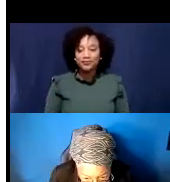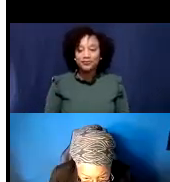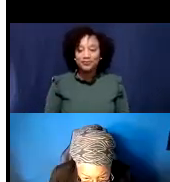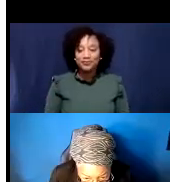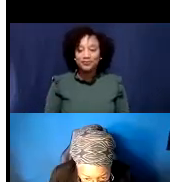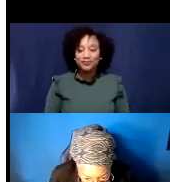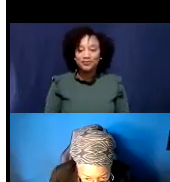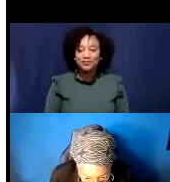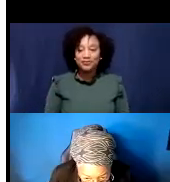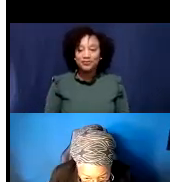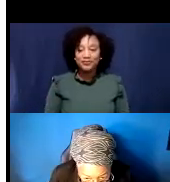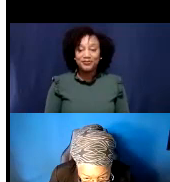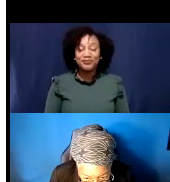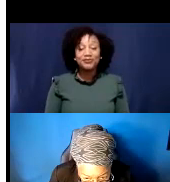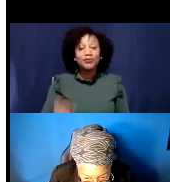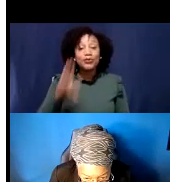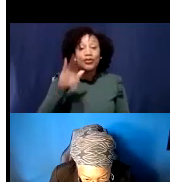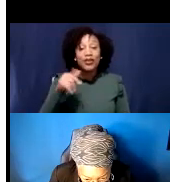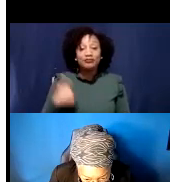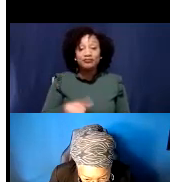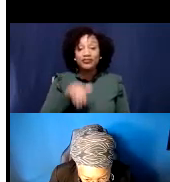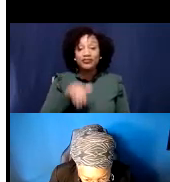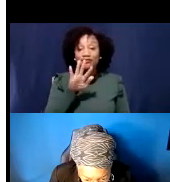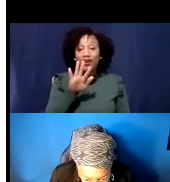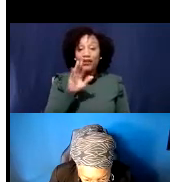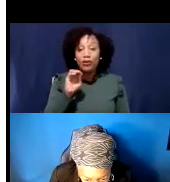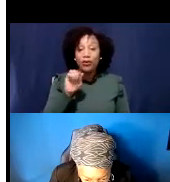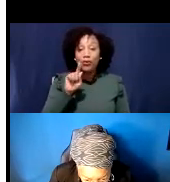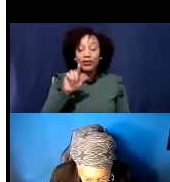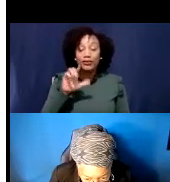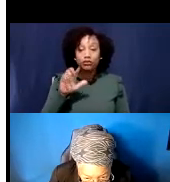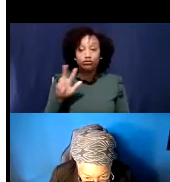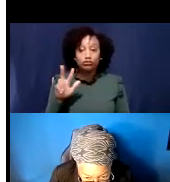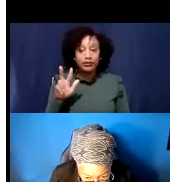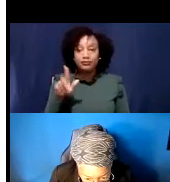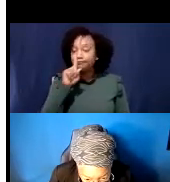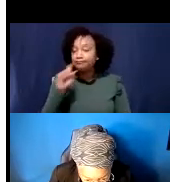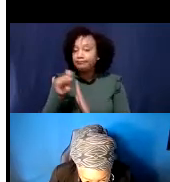that we are a 501(c)(3) federal non-profit, not a state agency,